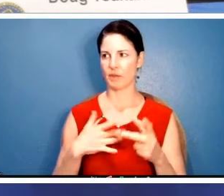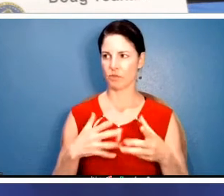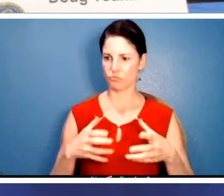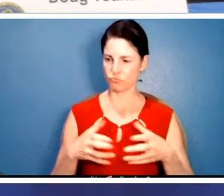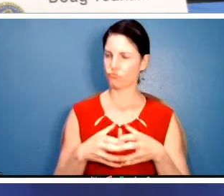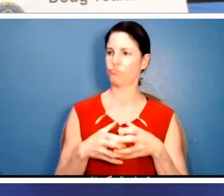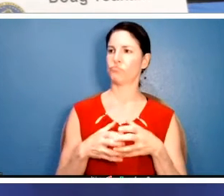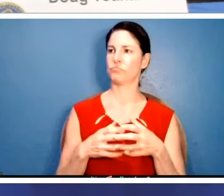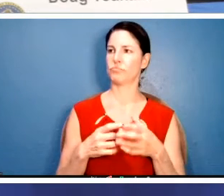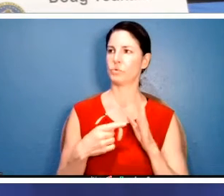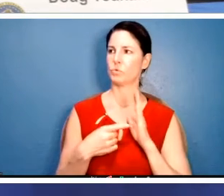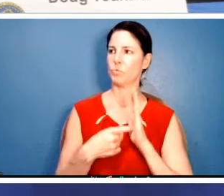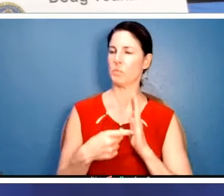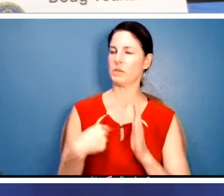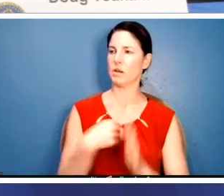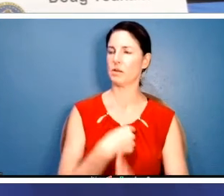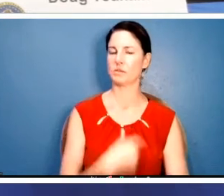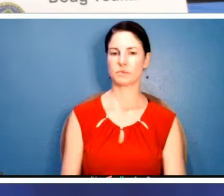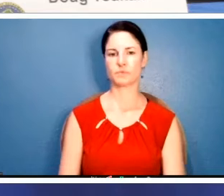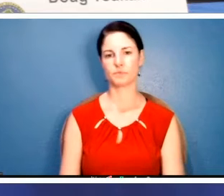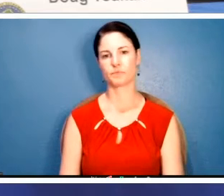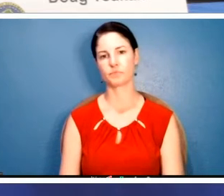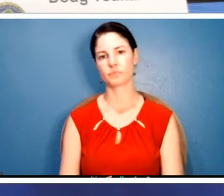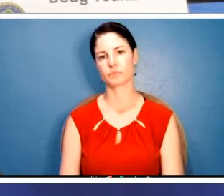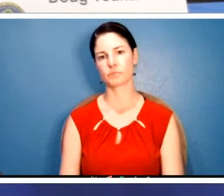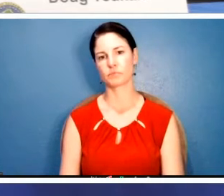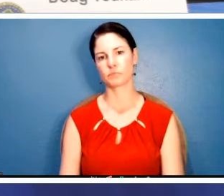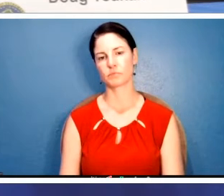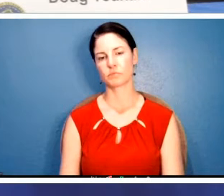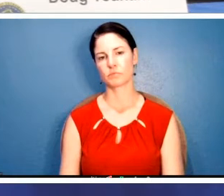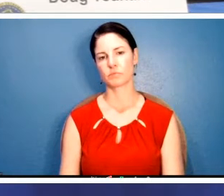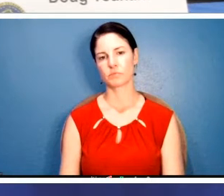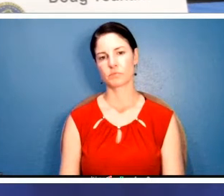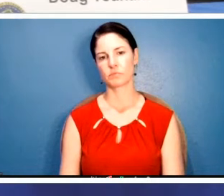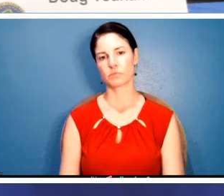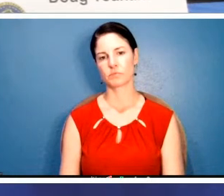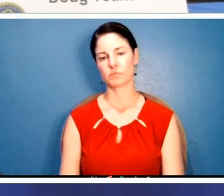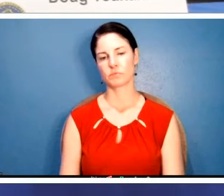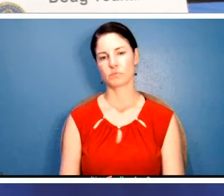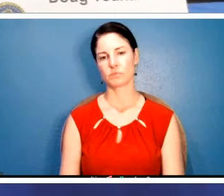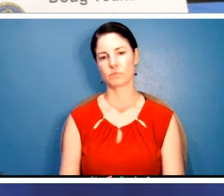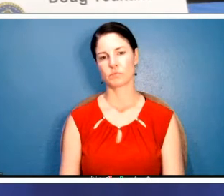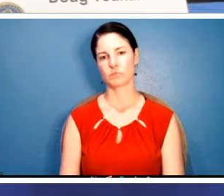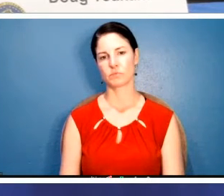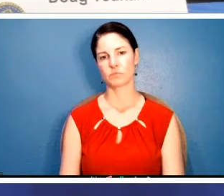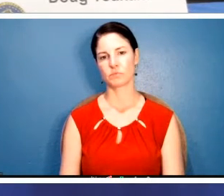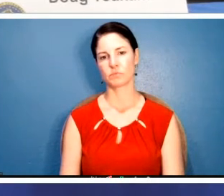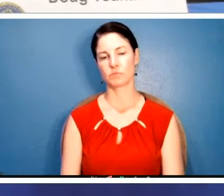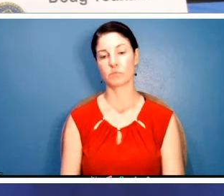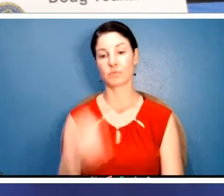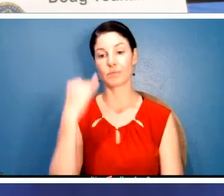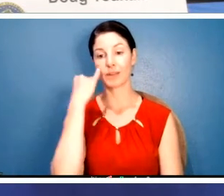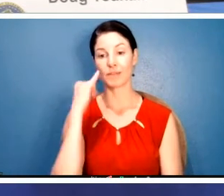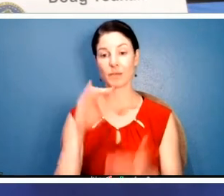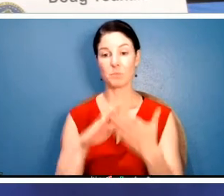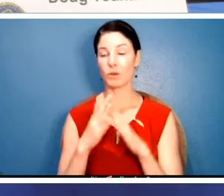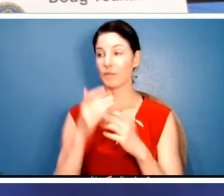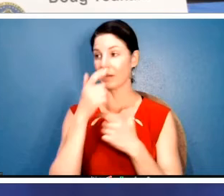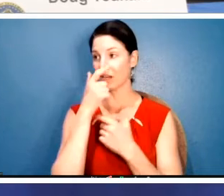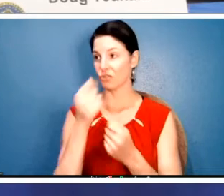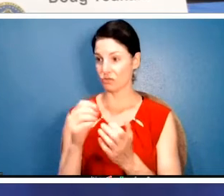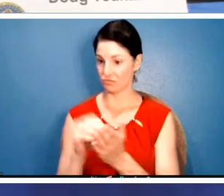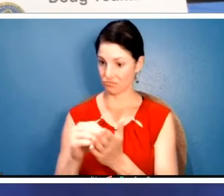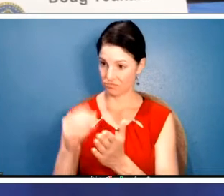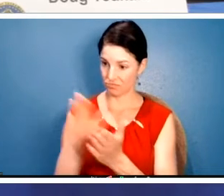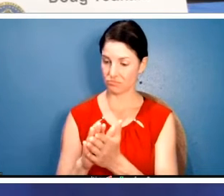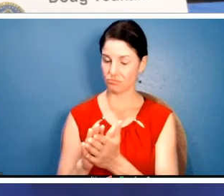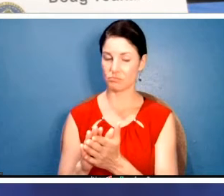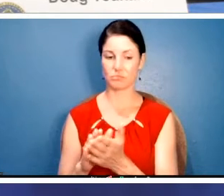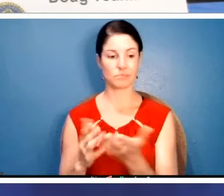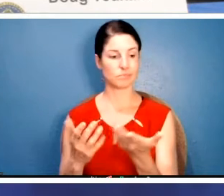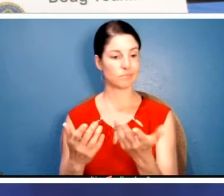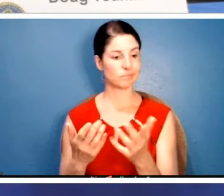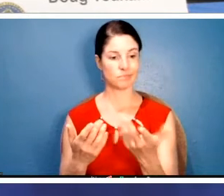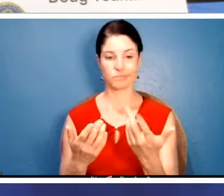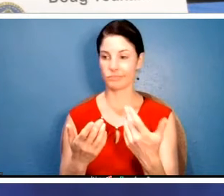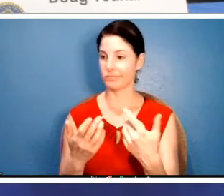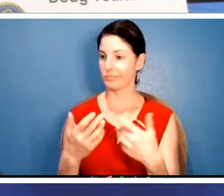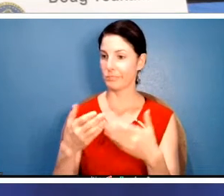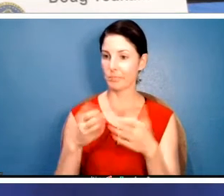So I will go back over the testimony and I and for any community of interest that the does that either through a form or through a public comment here or an email to.